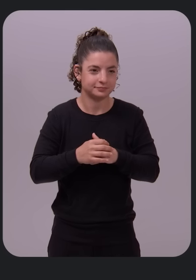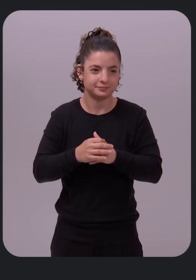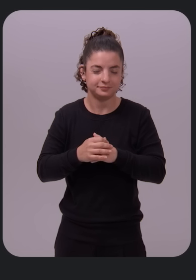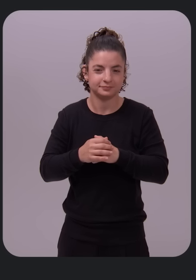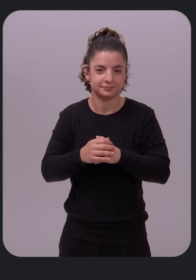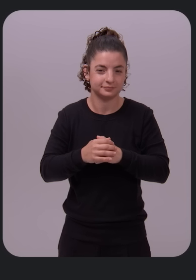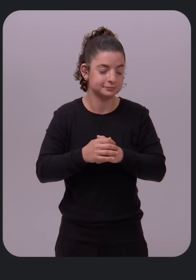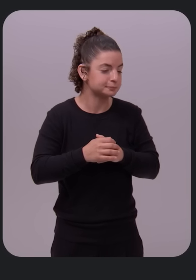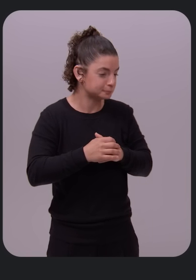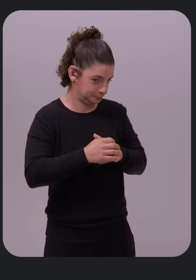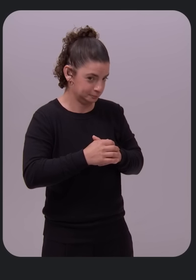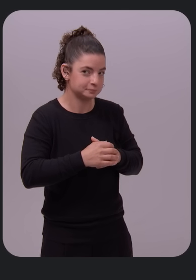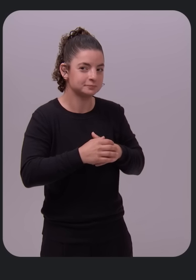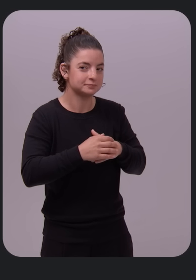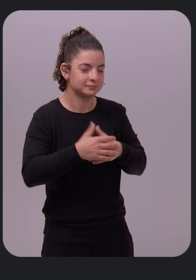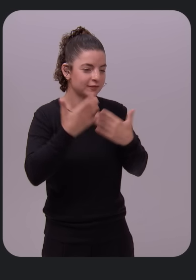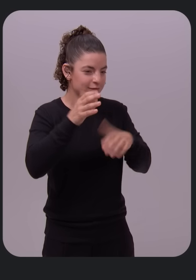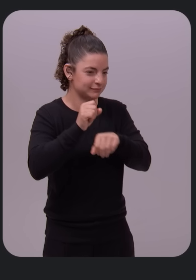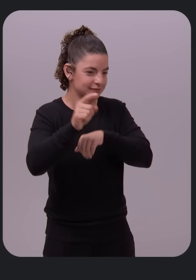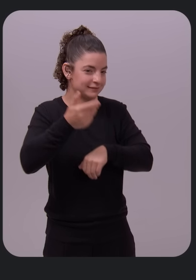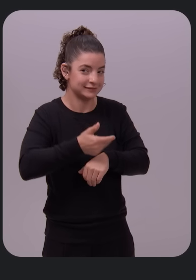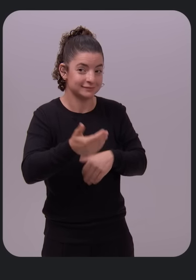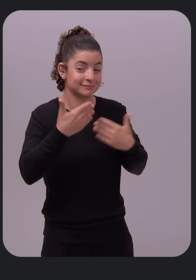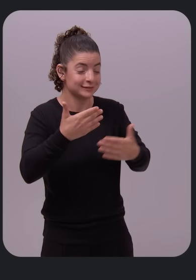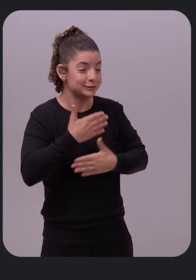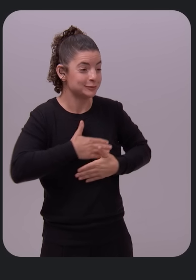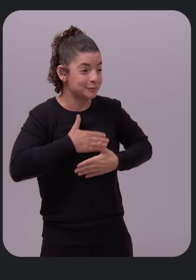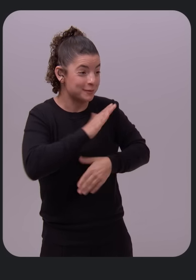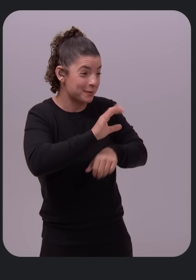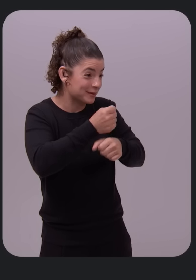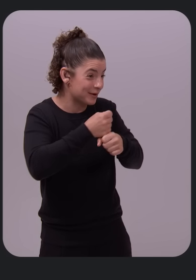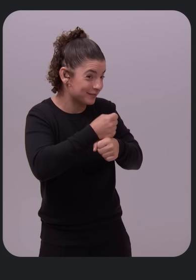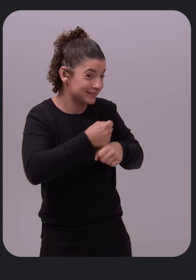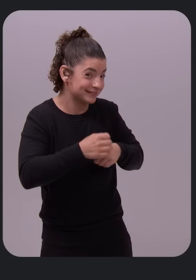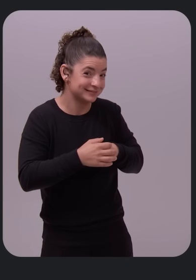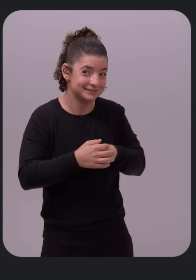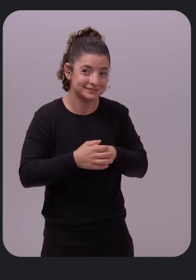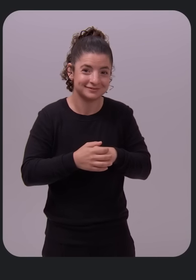I'll send out that invite now. Enjoy the coffee. As you saw, Gemini